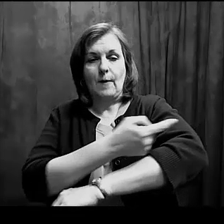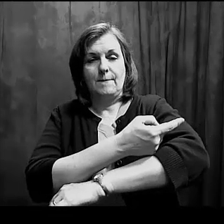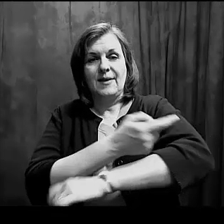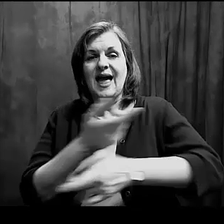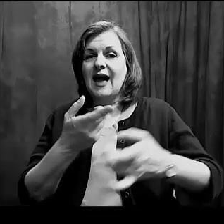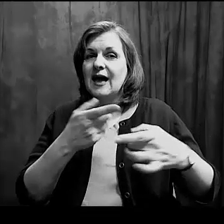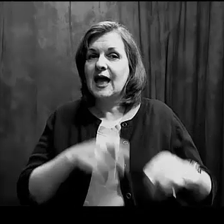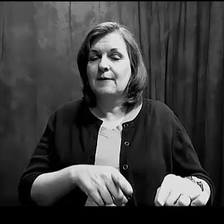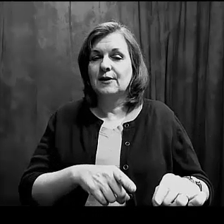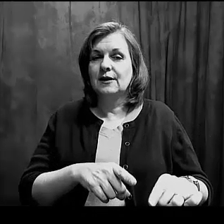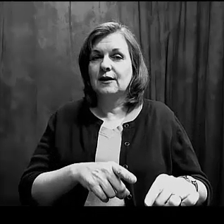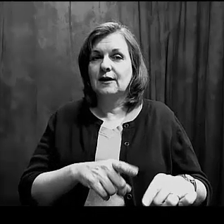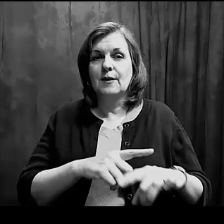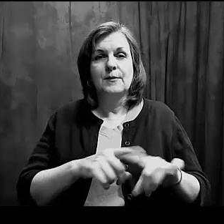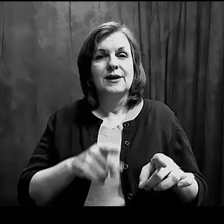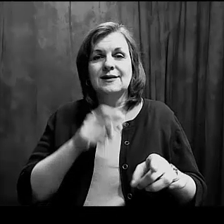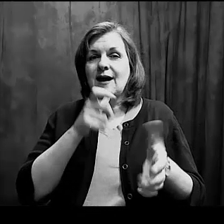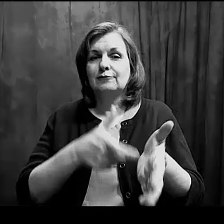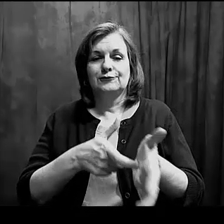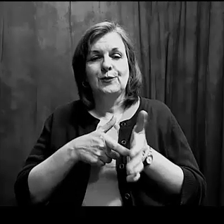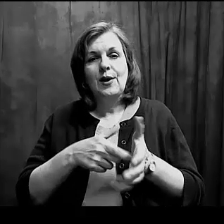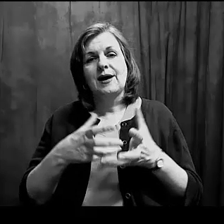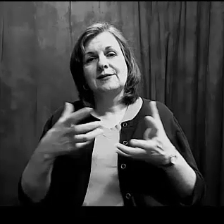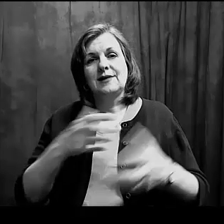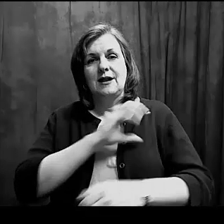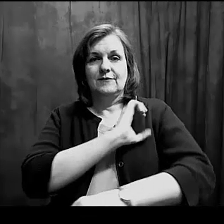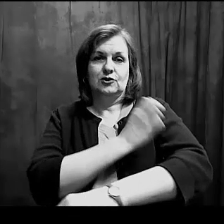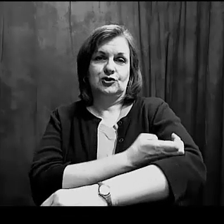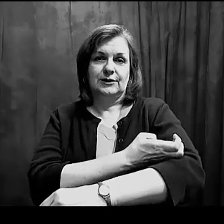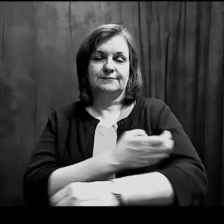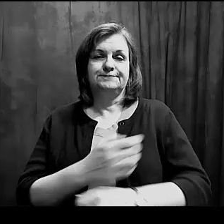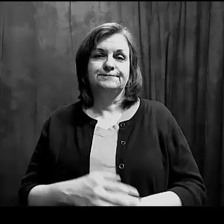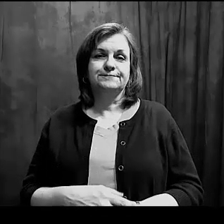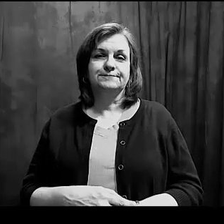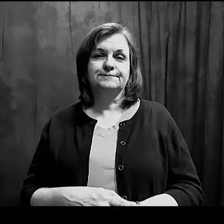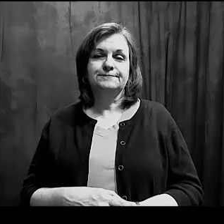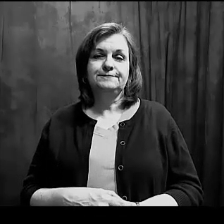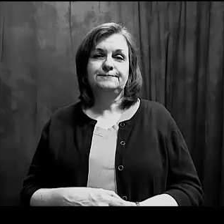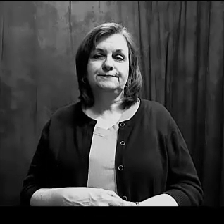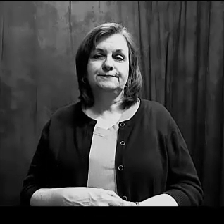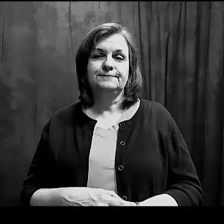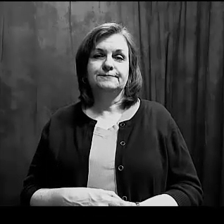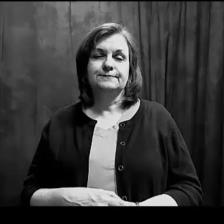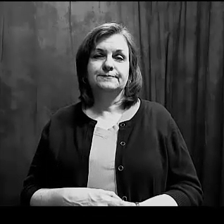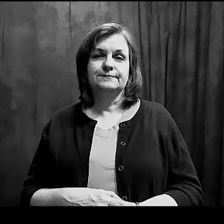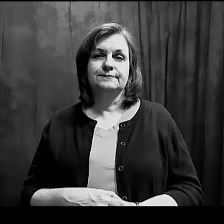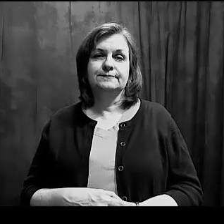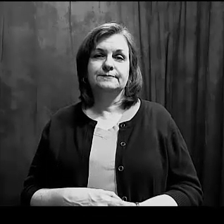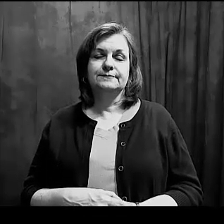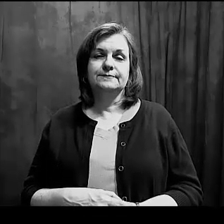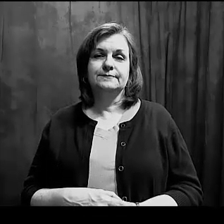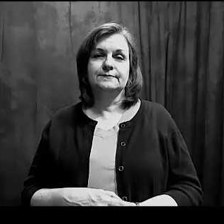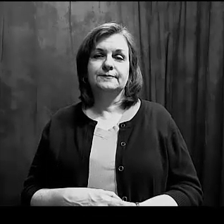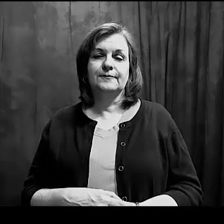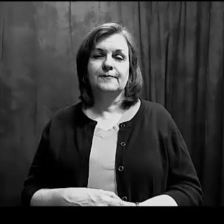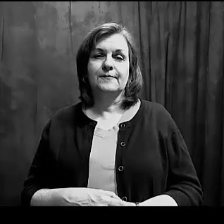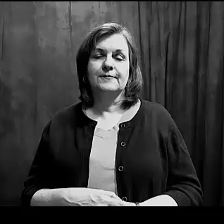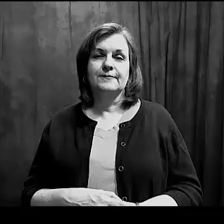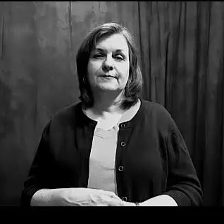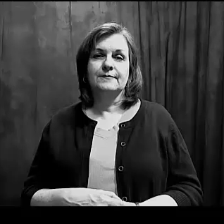but to not be extremely costly to your system so what we have to think about is